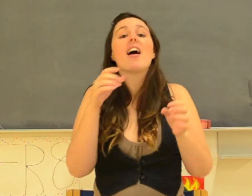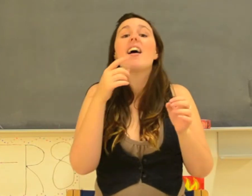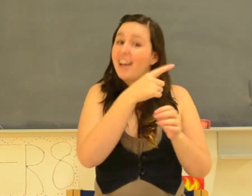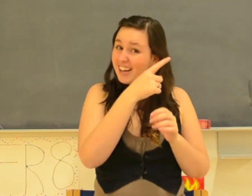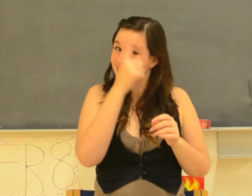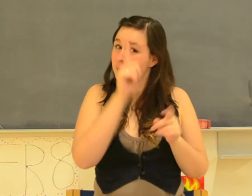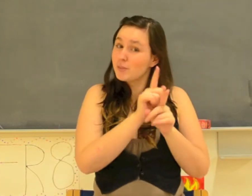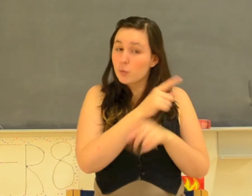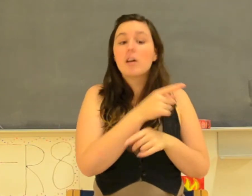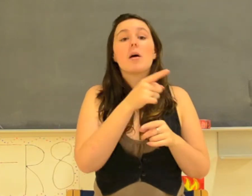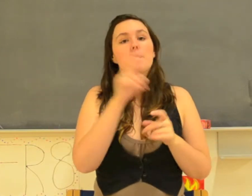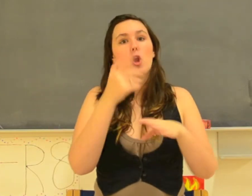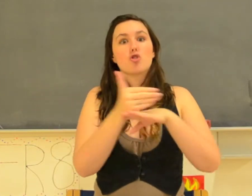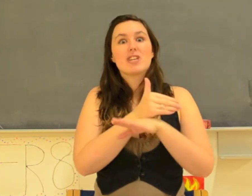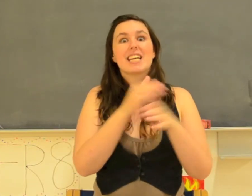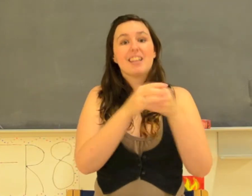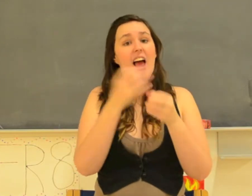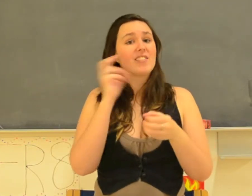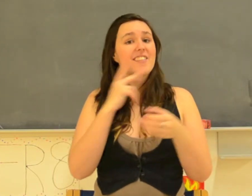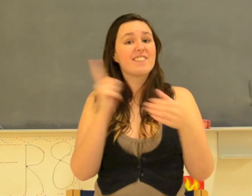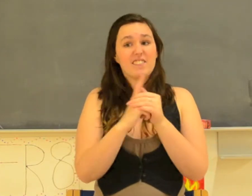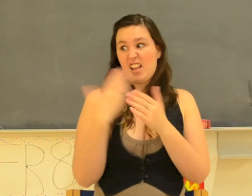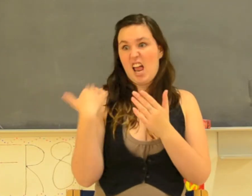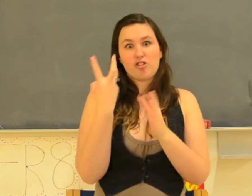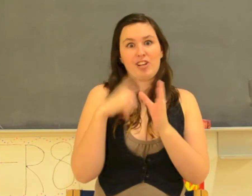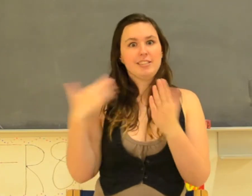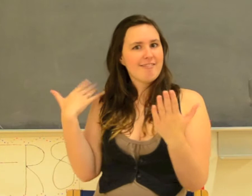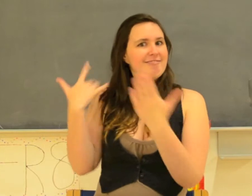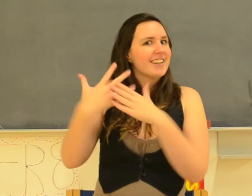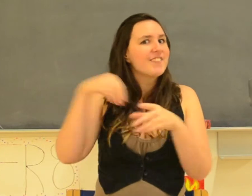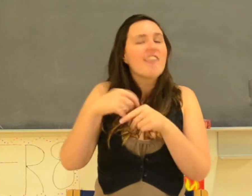This is the same in Germany and the Deaf politician is involved in the Green Party for the past 3 years.